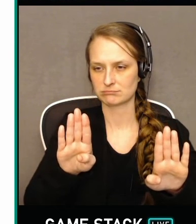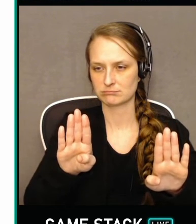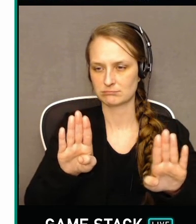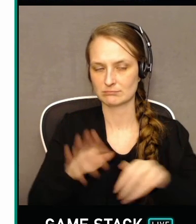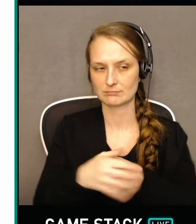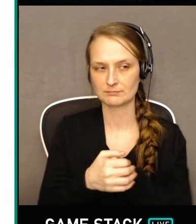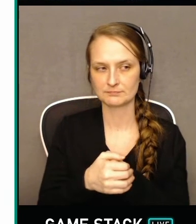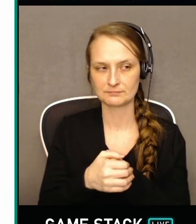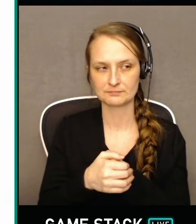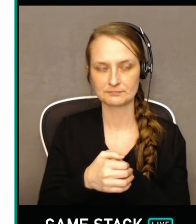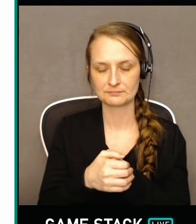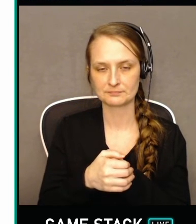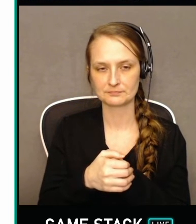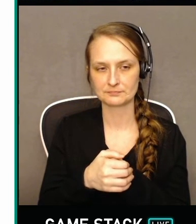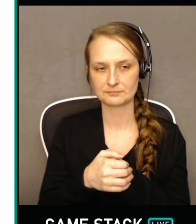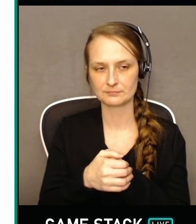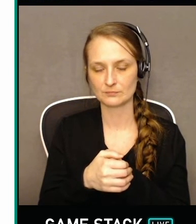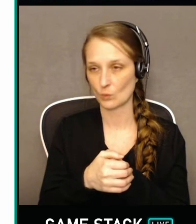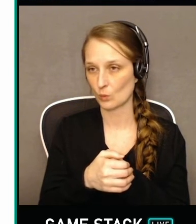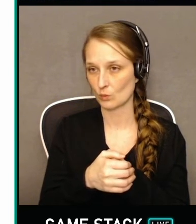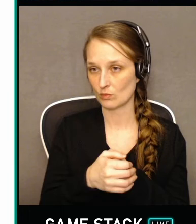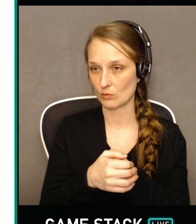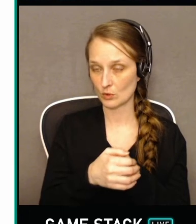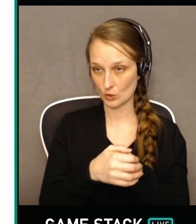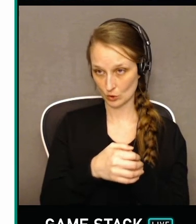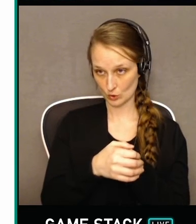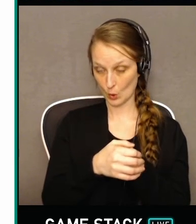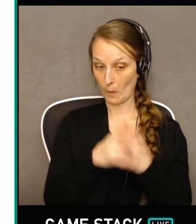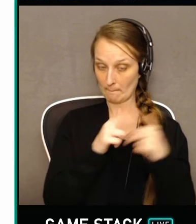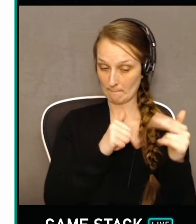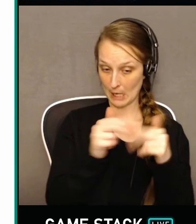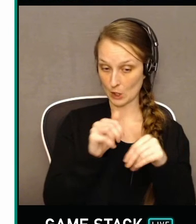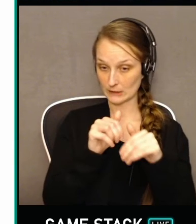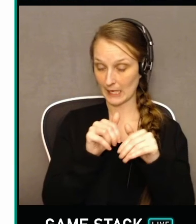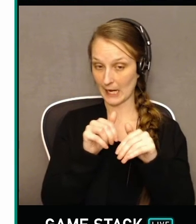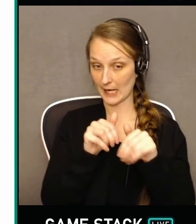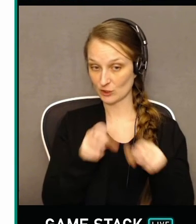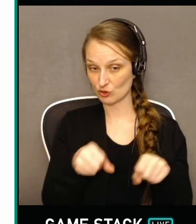So, we just covered what you need to do to build and ship a game using our new SDKs.